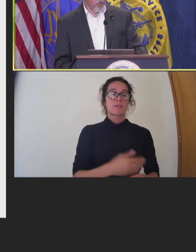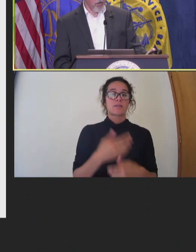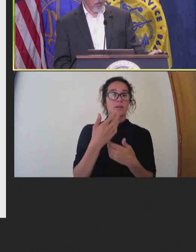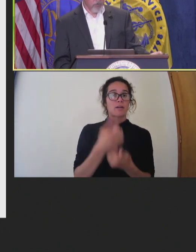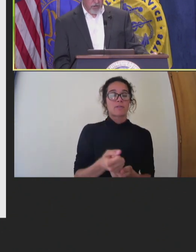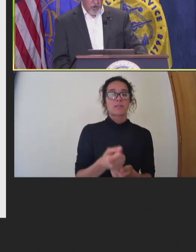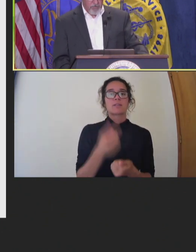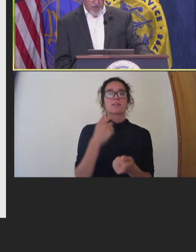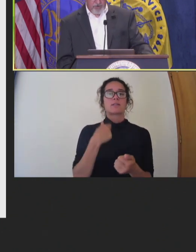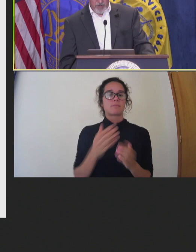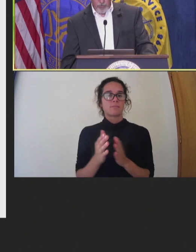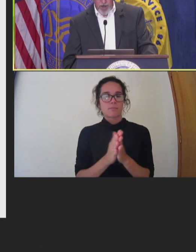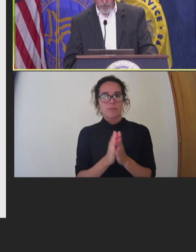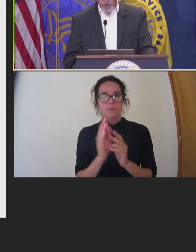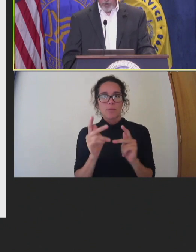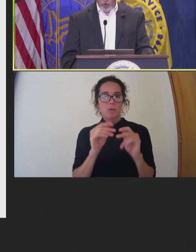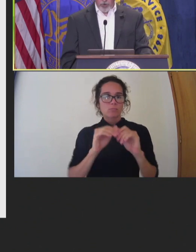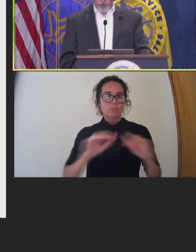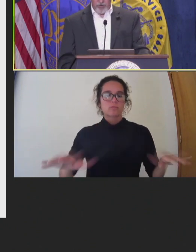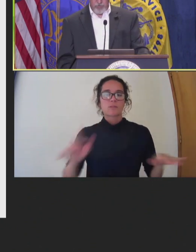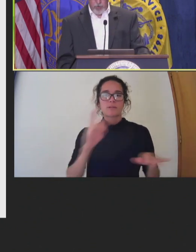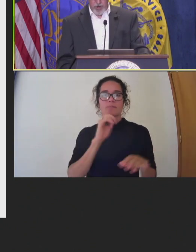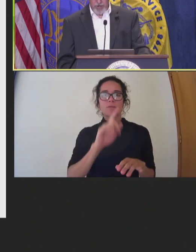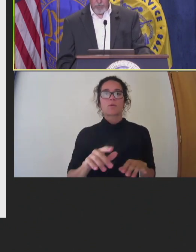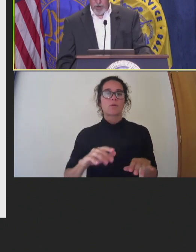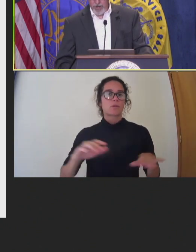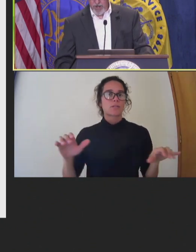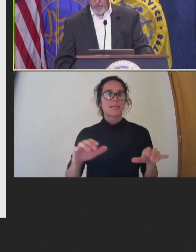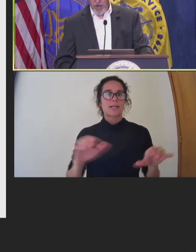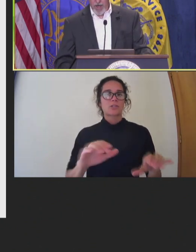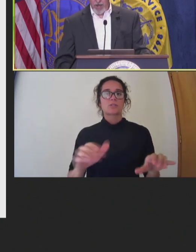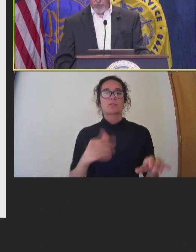held an adult vaccine roundtable earlier this spring and plan to have a high-level